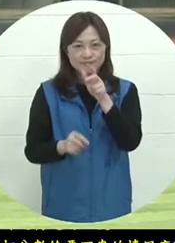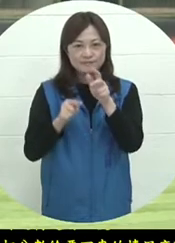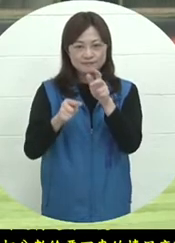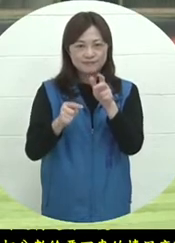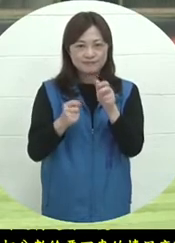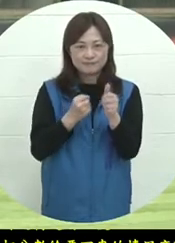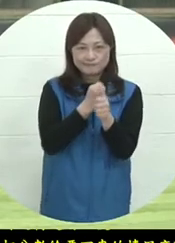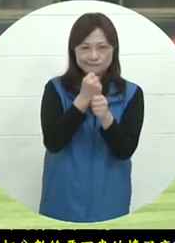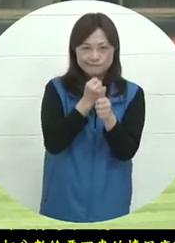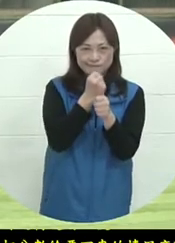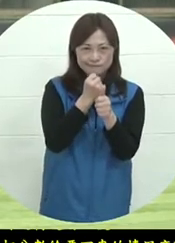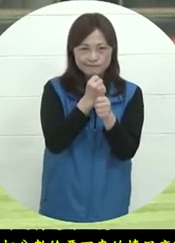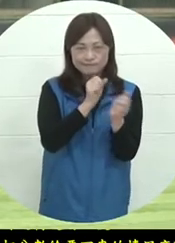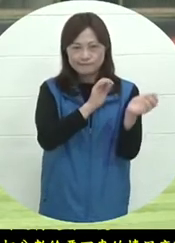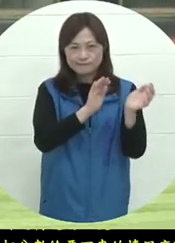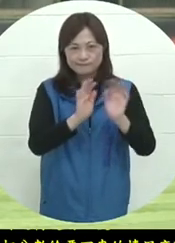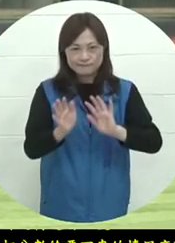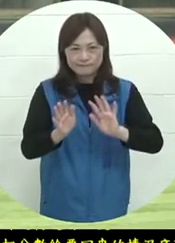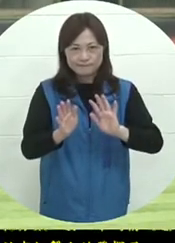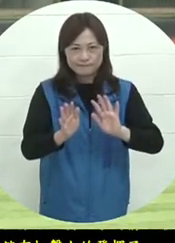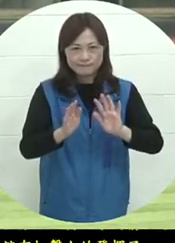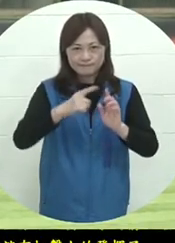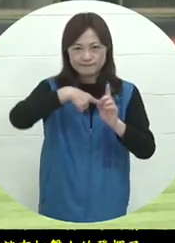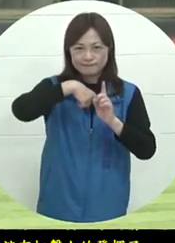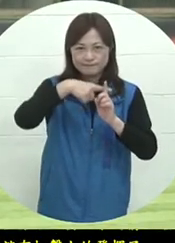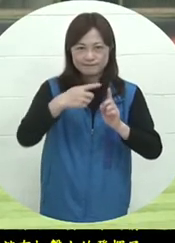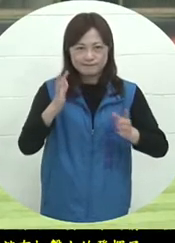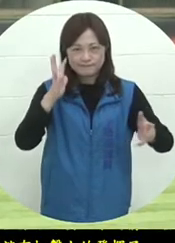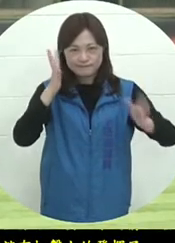, and the power of the entire ball, can he continue to suppress the American team